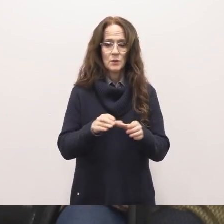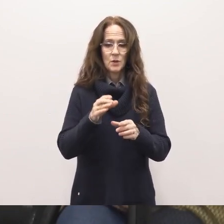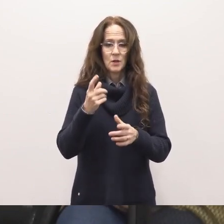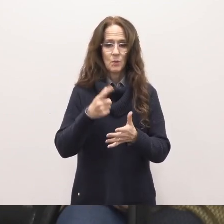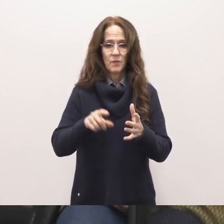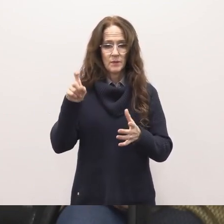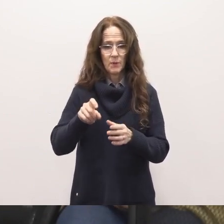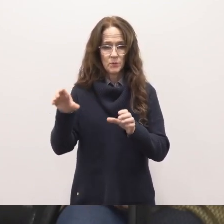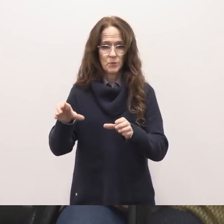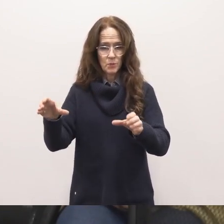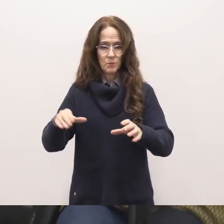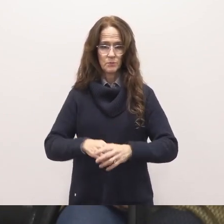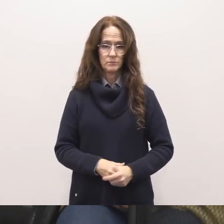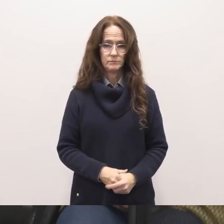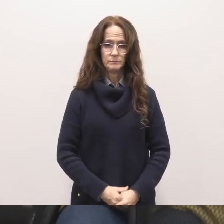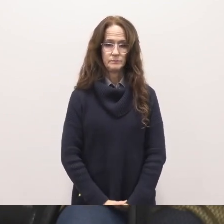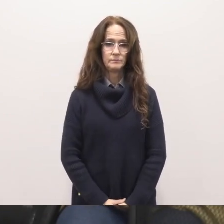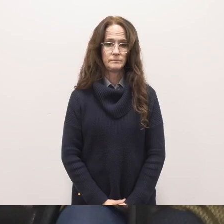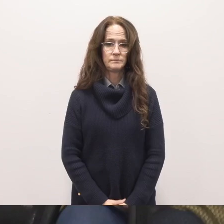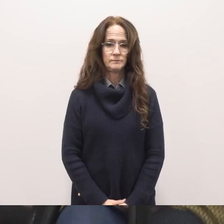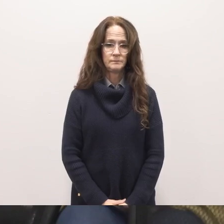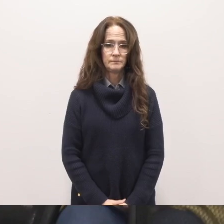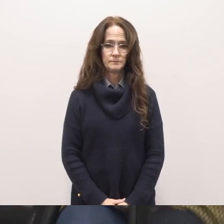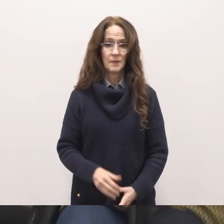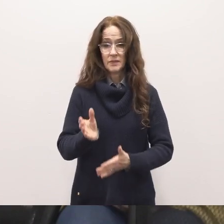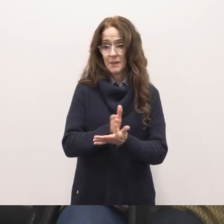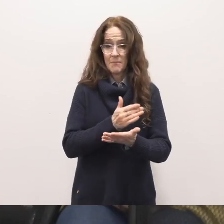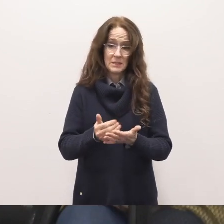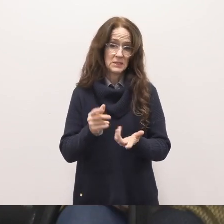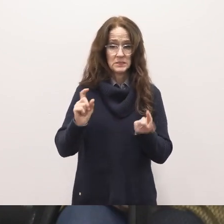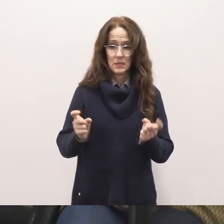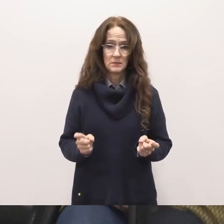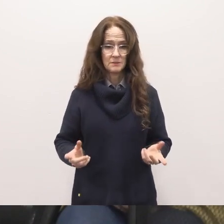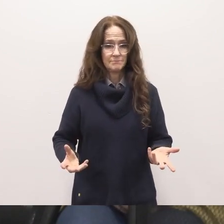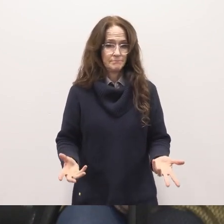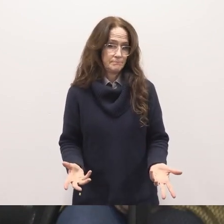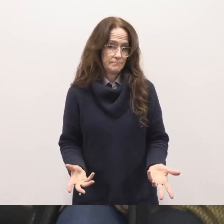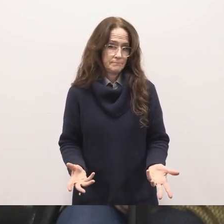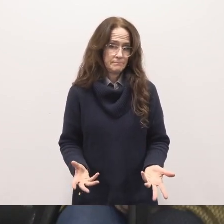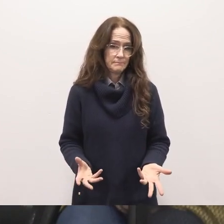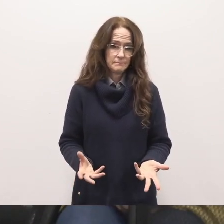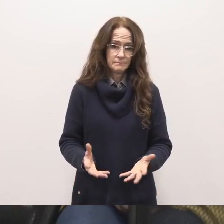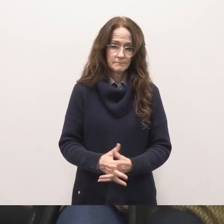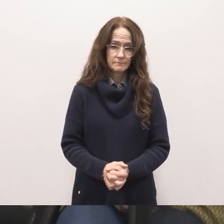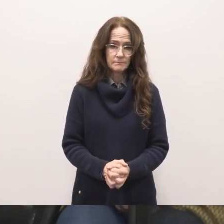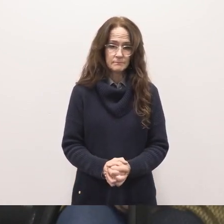Now, what may come with the budget and the budget changes, you know,